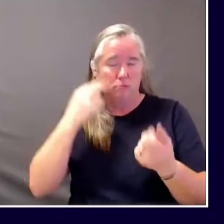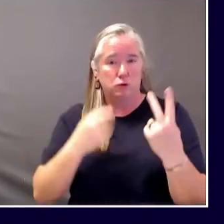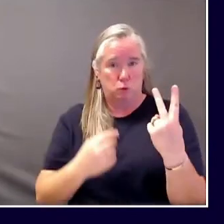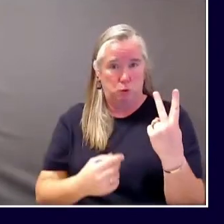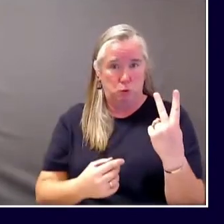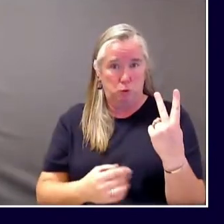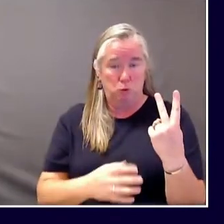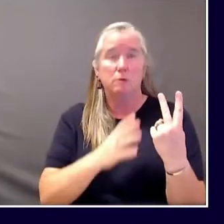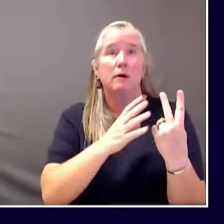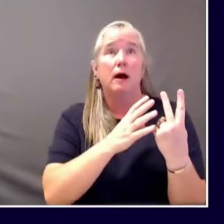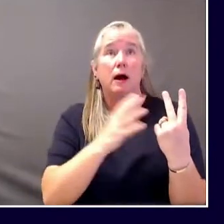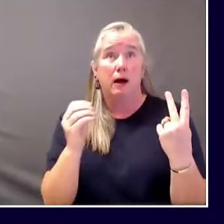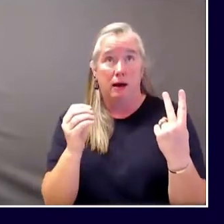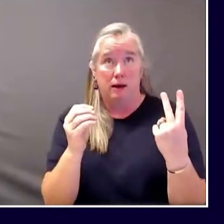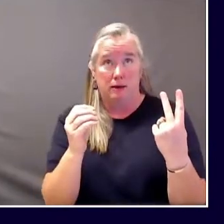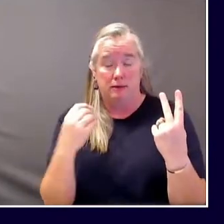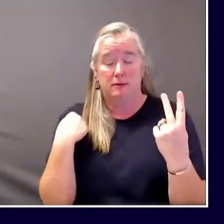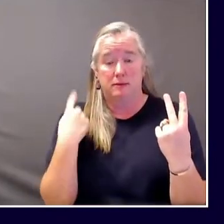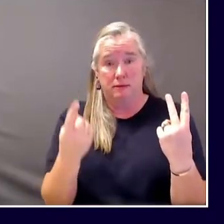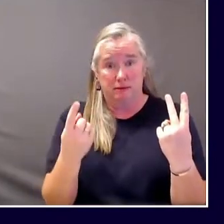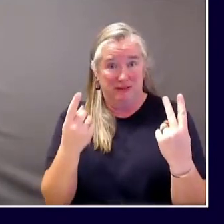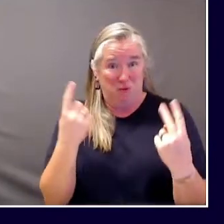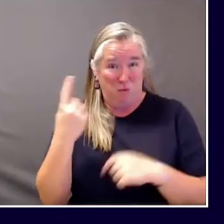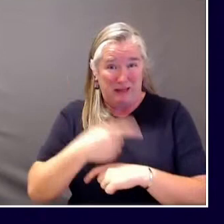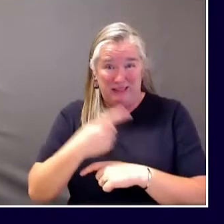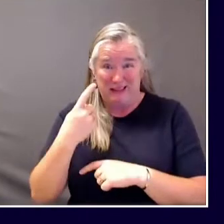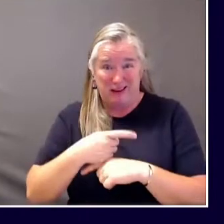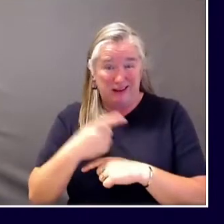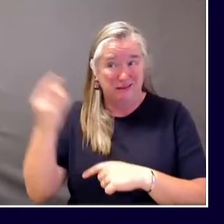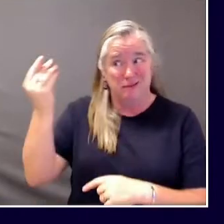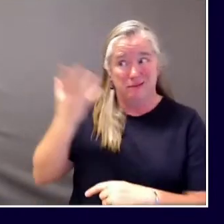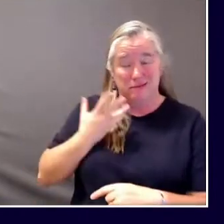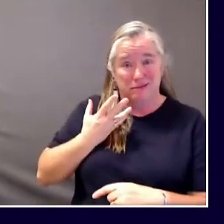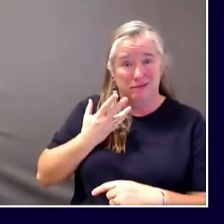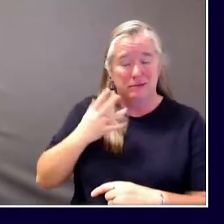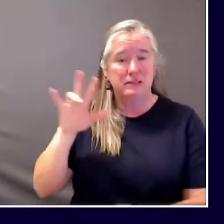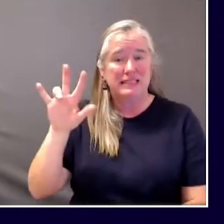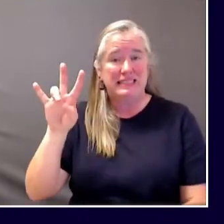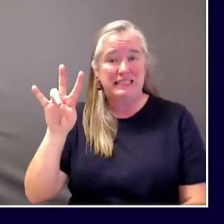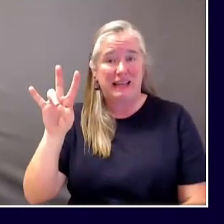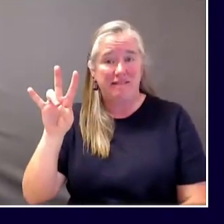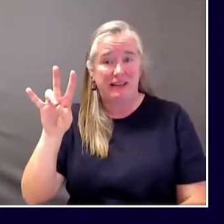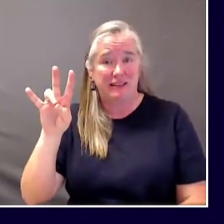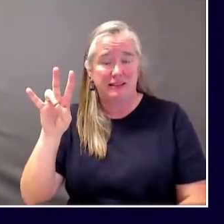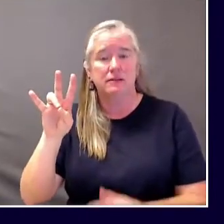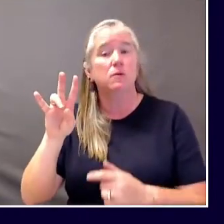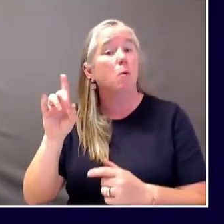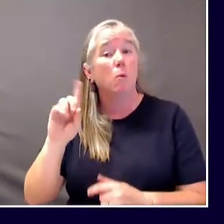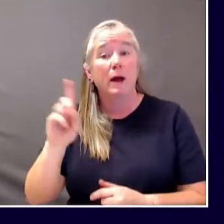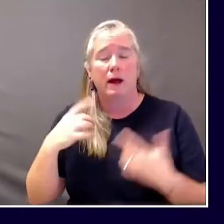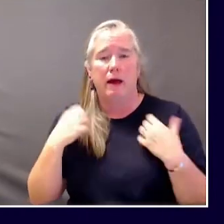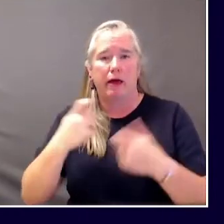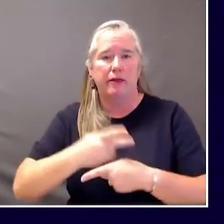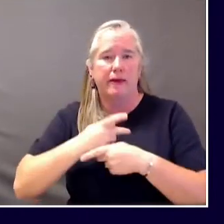we also recorded just in the